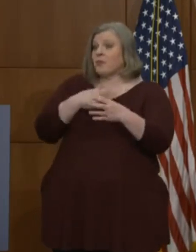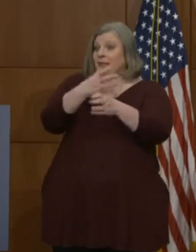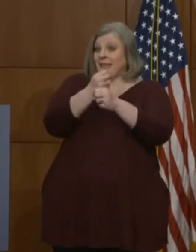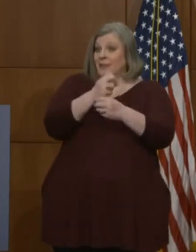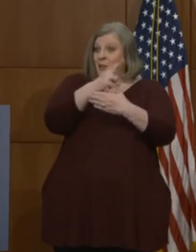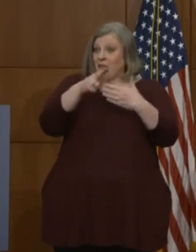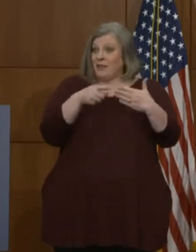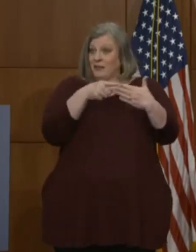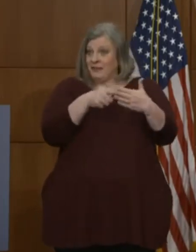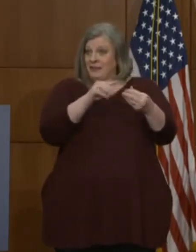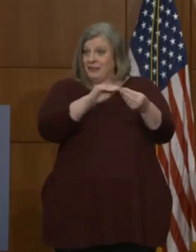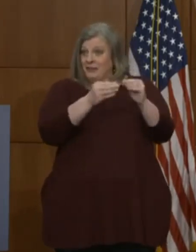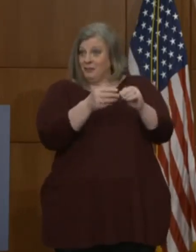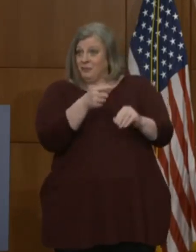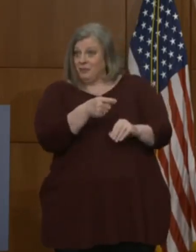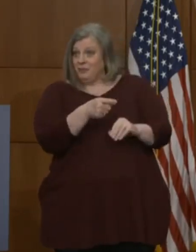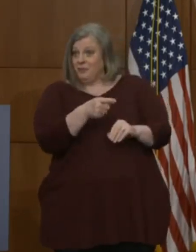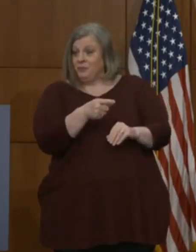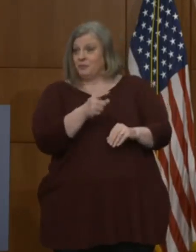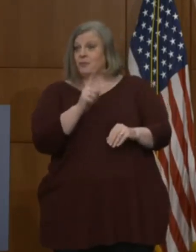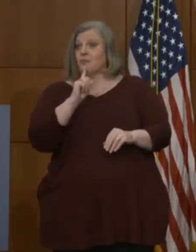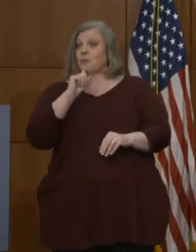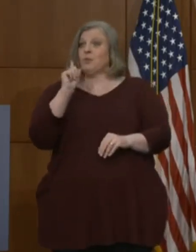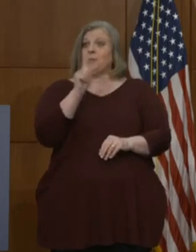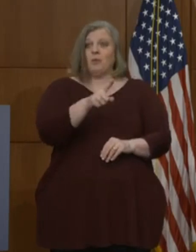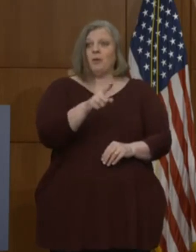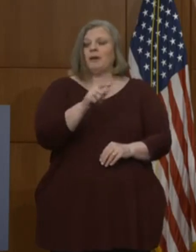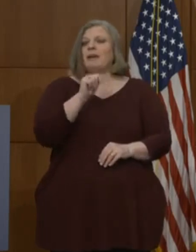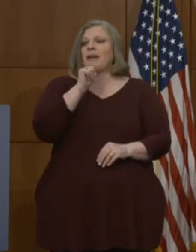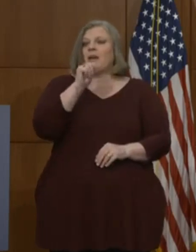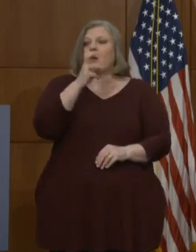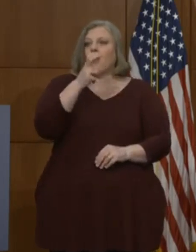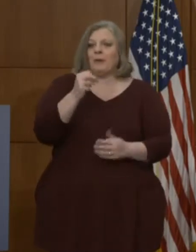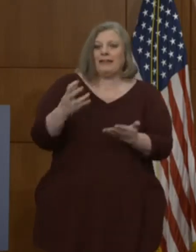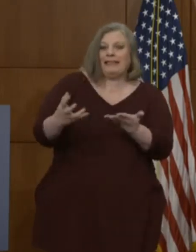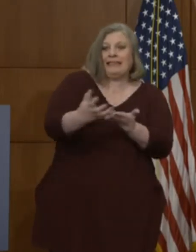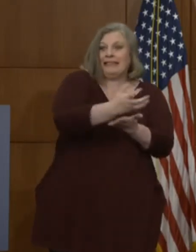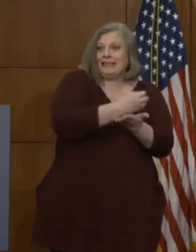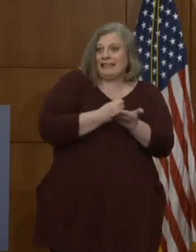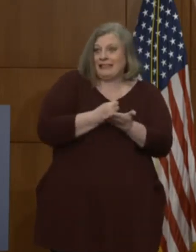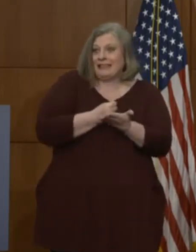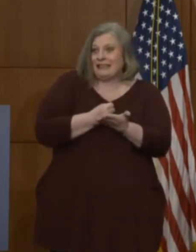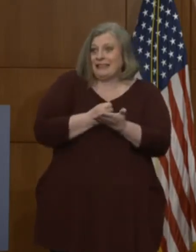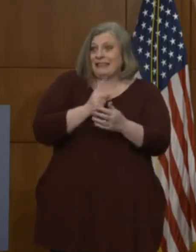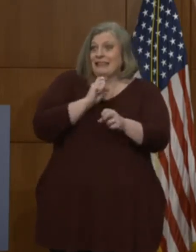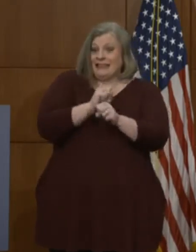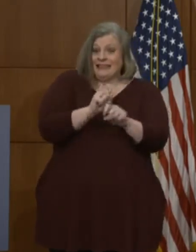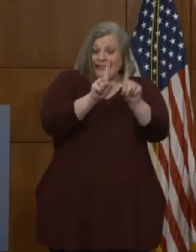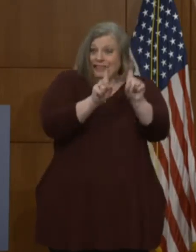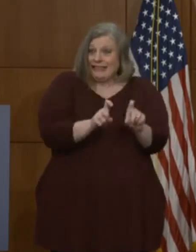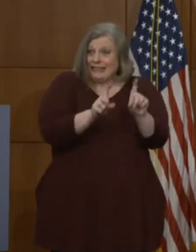PEOPLE ARE NOT. INVESTIGATING I THANK YOU QUESTION IS THAT IF THANK YOU QUESTION IS THAT IF YOU LOOK AT THE KNOW THAT WERE YOU LOOK AT THE KNOW THAT WERE WERE GET THEM IN THE RESULTS IN WERE GET THEM IN THE RESULTS IN REPORTED TO VIRGINIA DEPARTMENT REPORTED TO VIRGINIA DEPARTMENT OF HEALTH NOT WHEN THEY’RE OF HEALTH NOT WHEN THEY’RE ORDER WHEN THEY’RE ACTUALLY